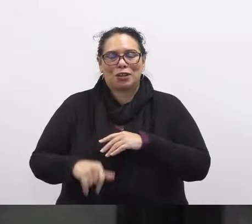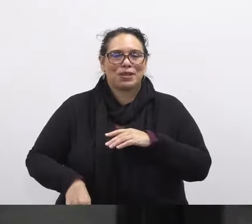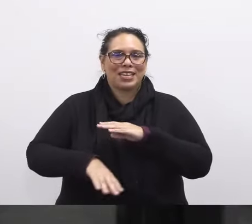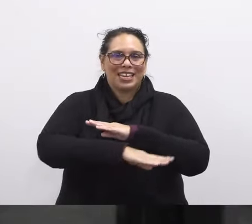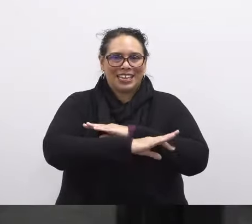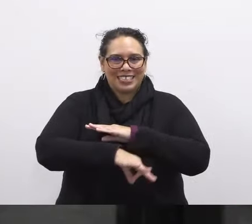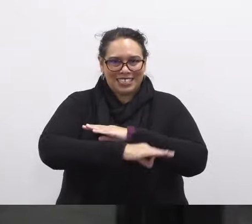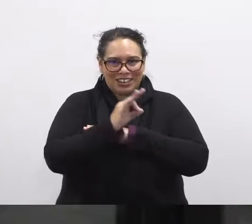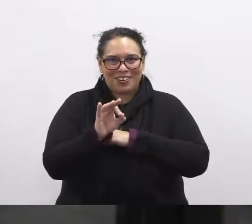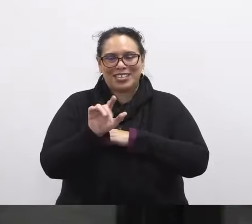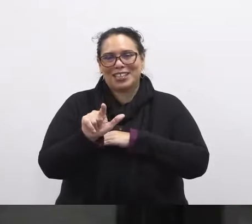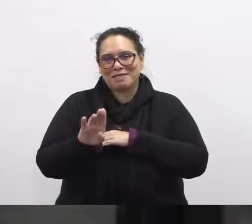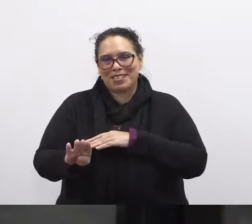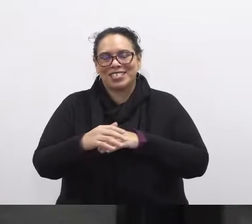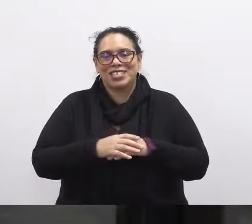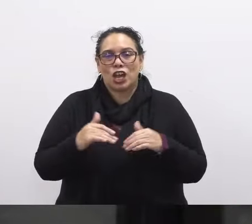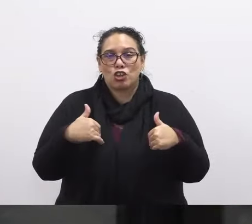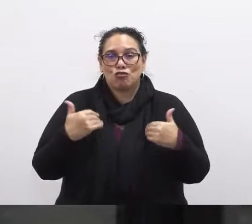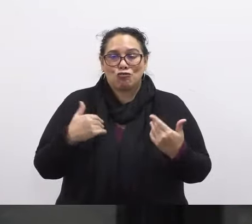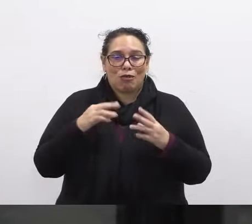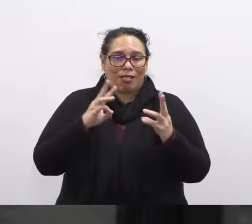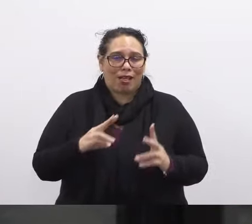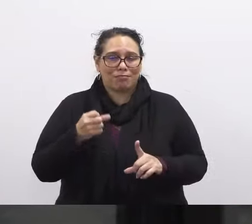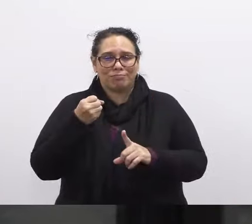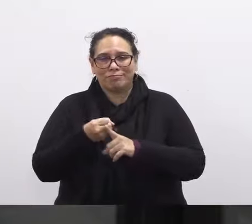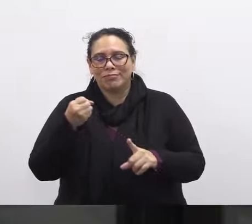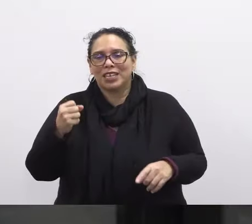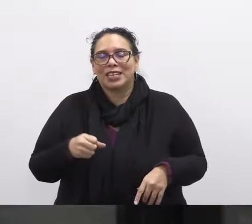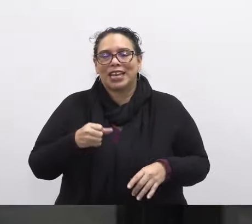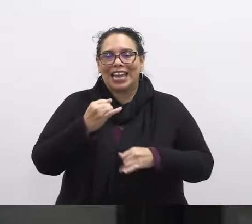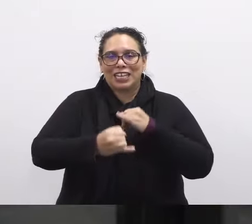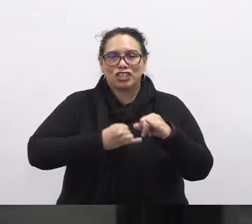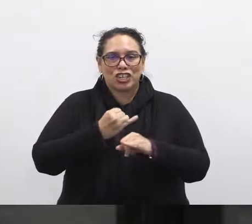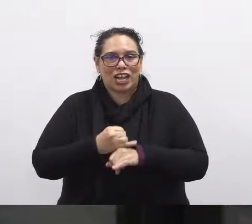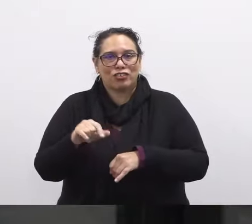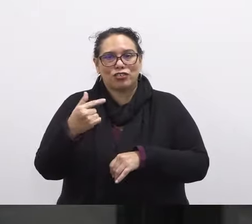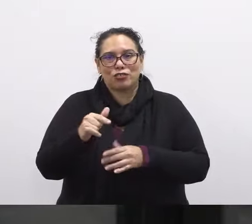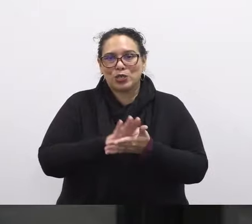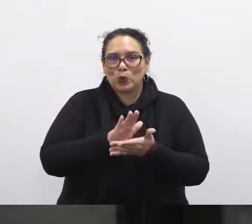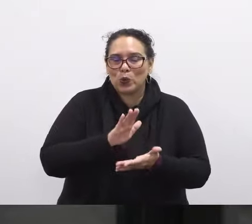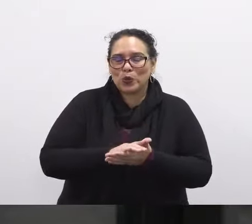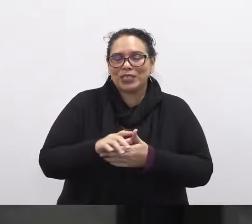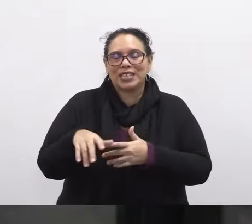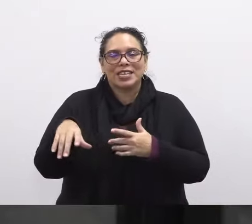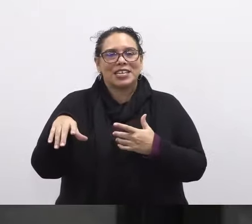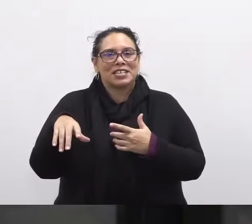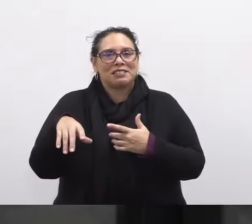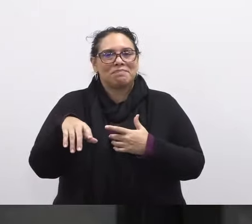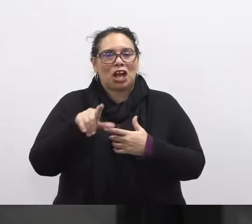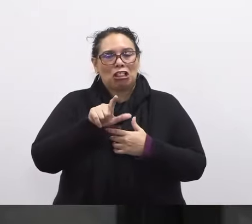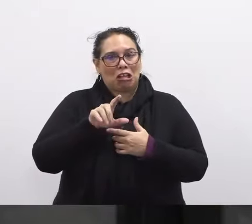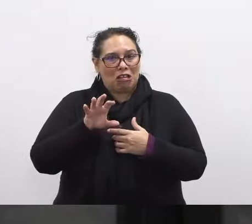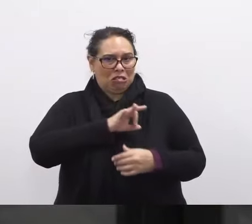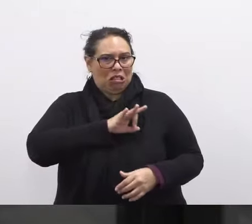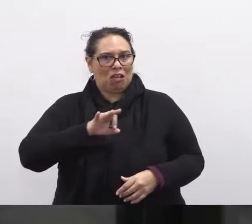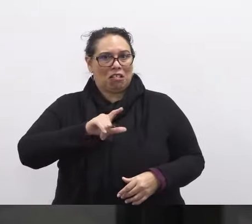Youth Climate Strike LA, International Green Schools Campaign, Long Fellow Elementary PTA, Care Closet LBC,